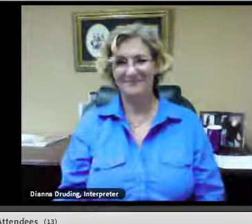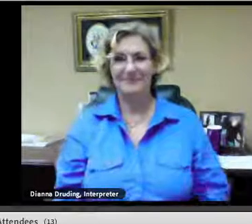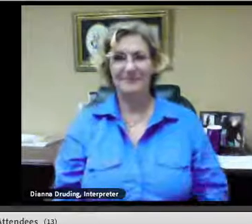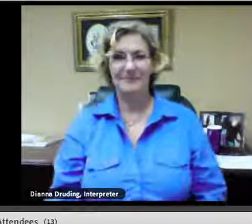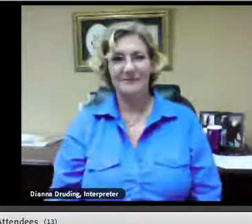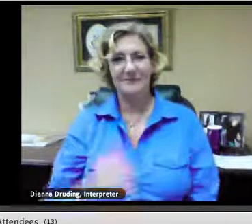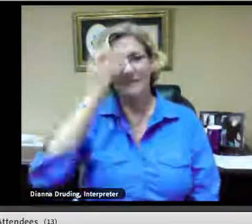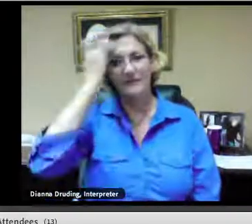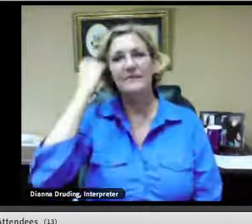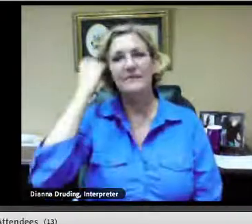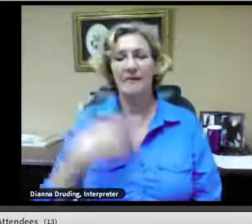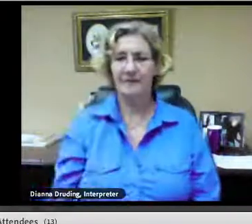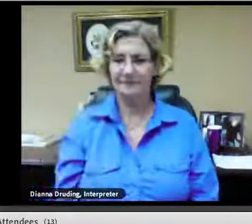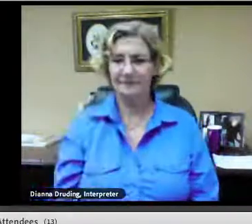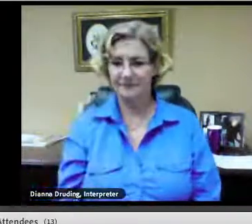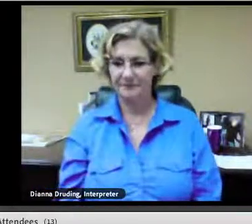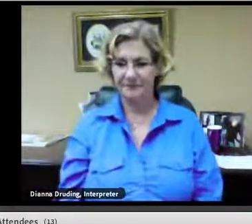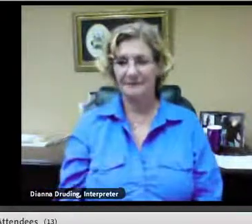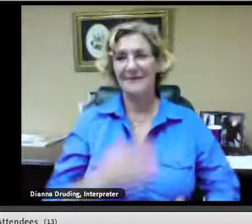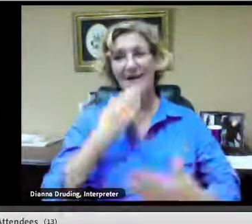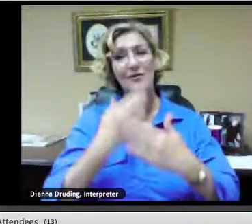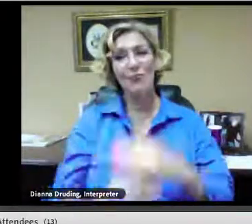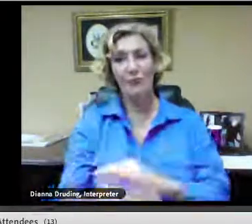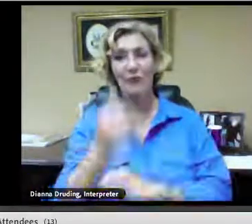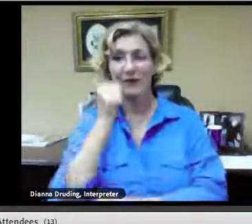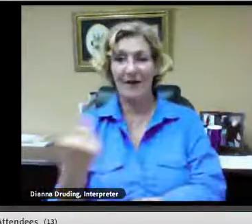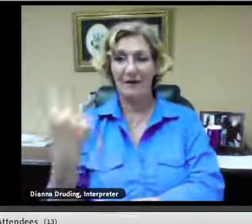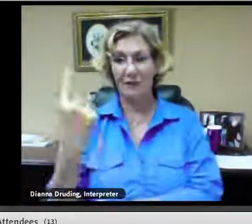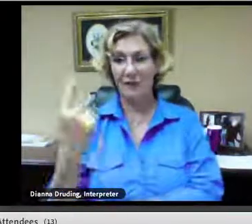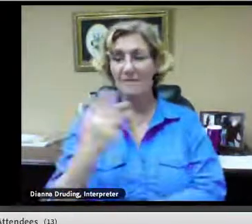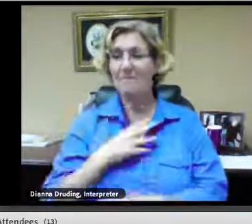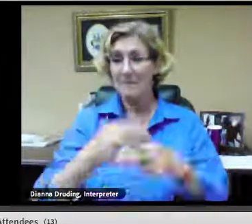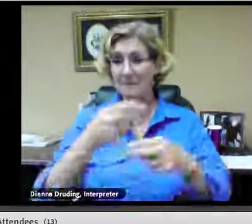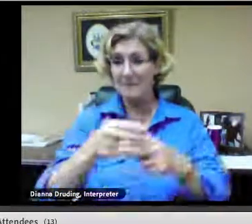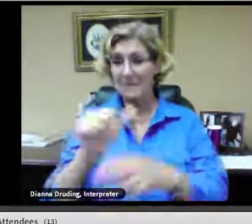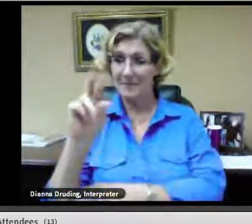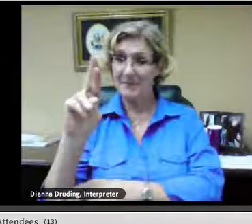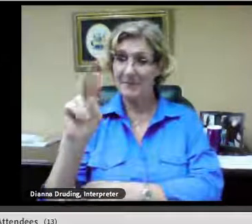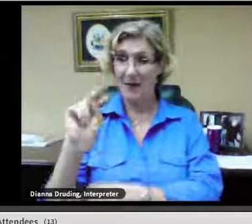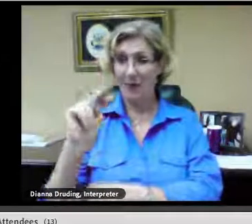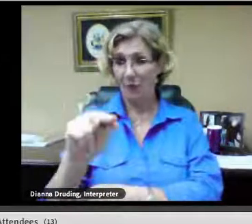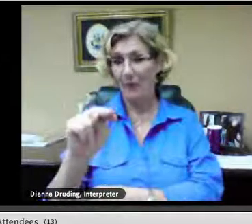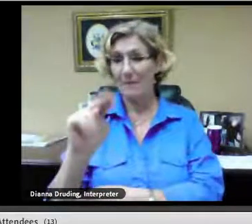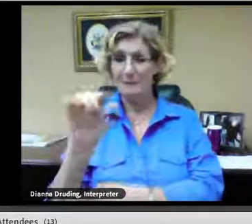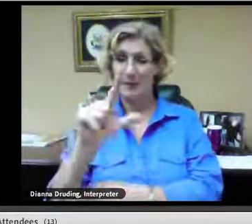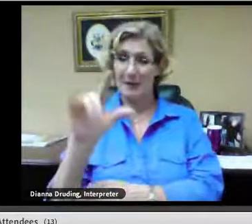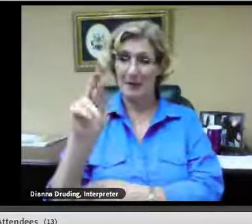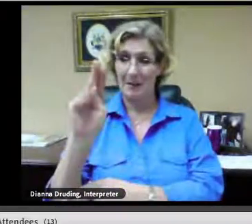Blumberg: Hey. Good morning, everyone. I am Aaron Blumberg, SWFLN's continuing education coordinator,